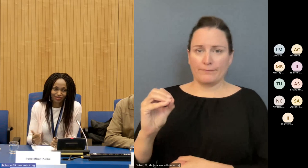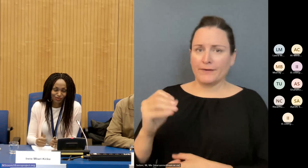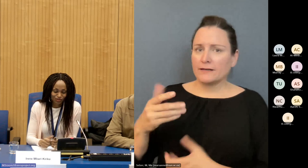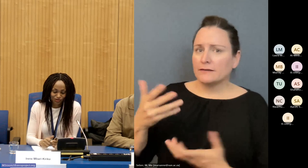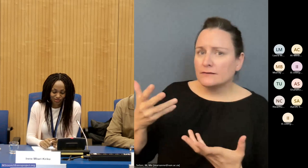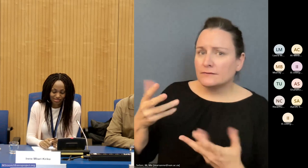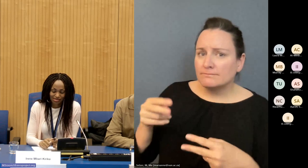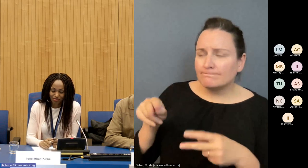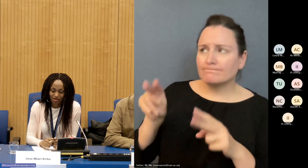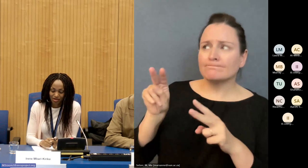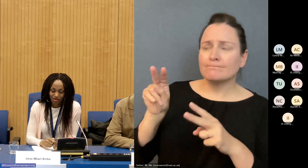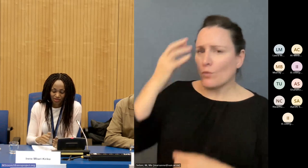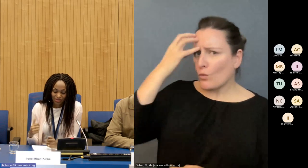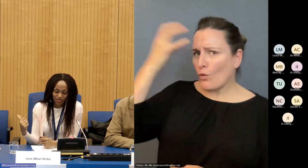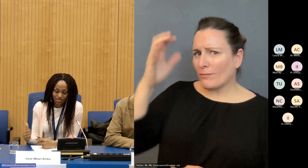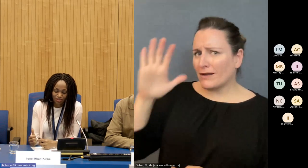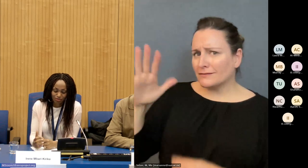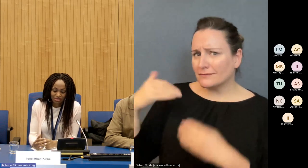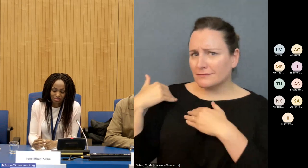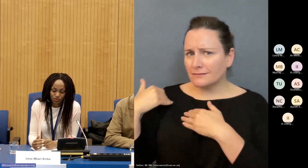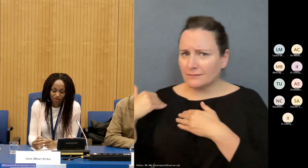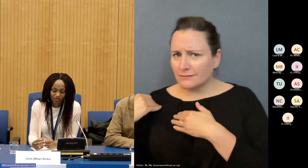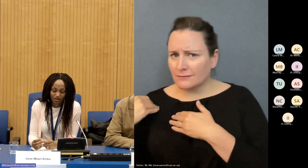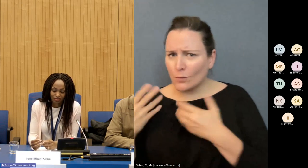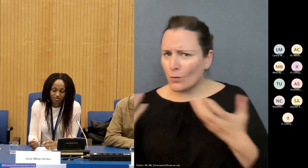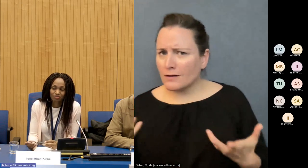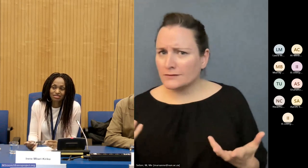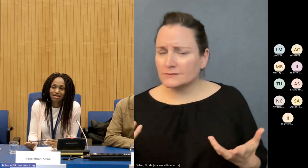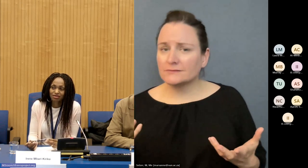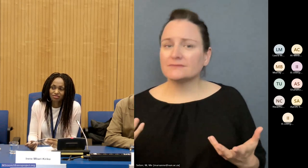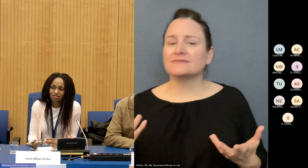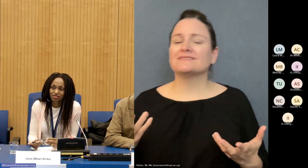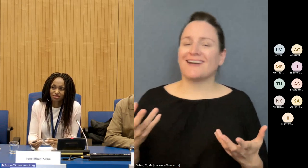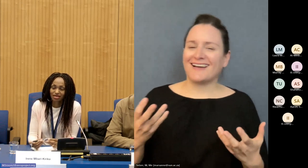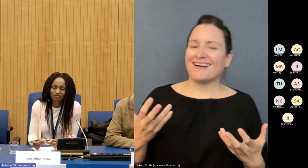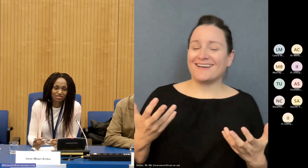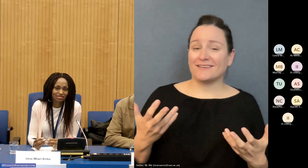get That question all the time. I think he explained it well, sometimes the government